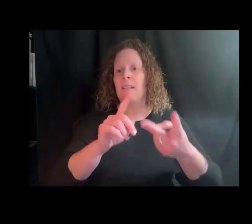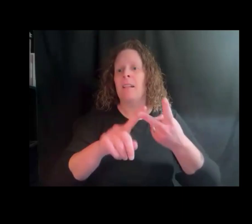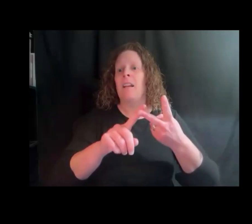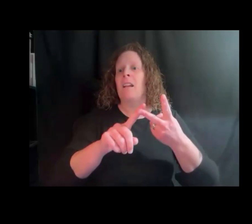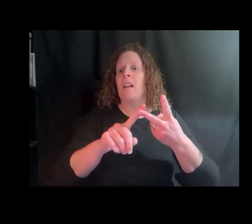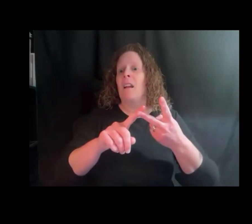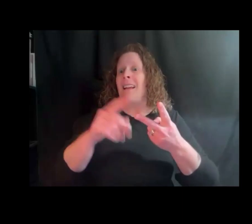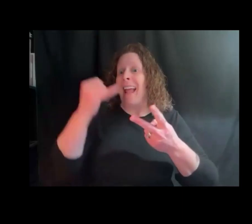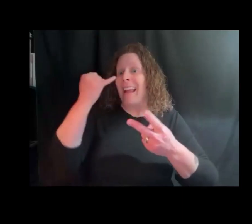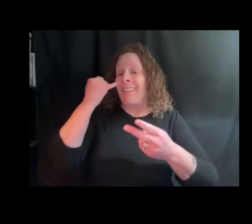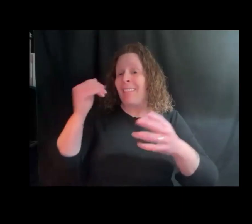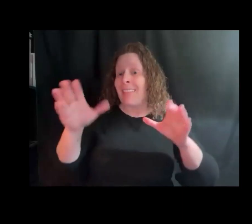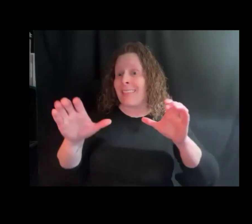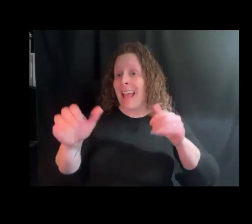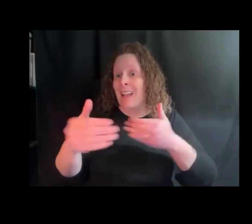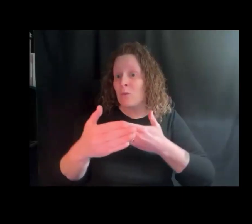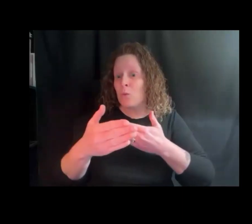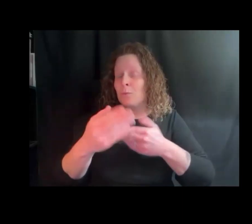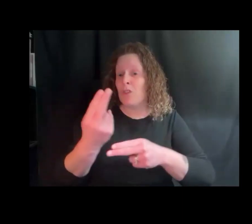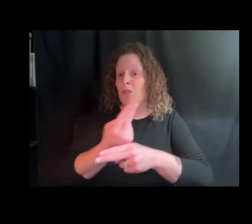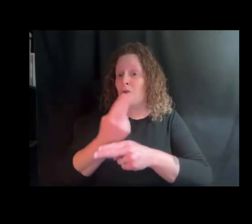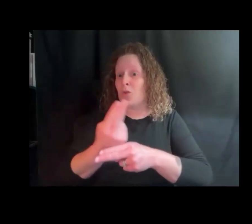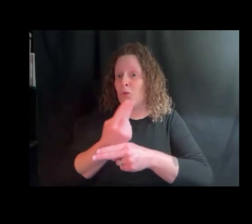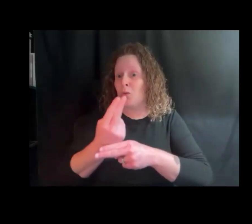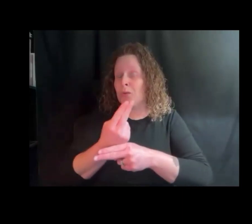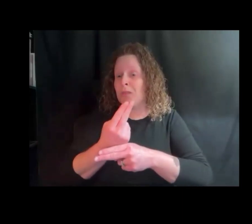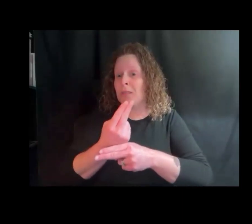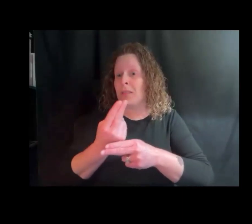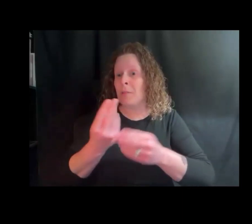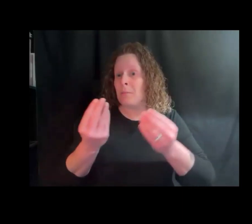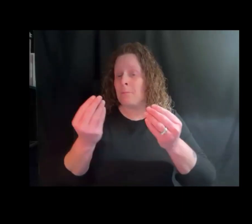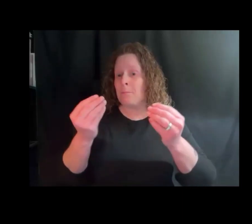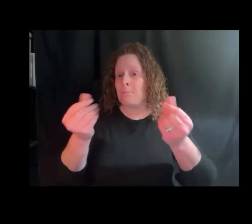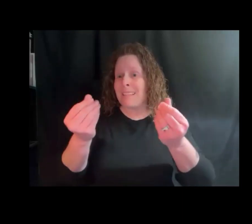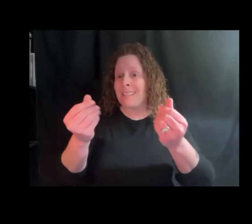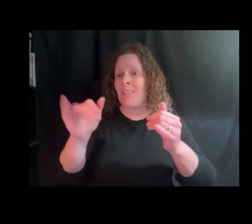just the words they're hearing but they sign the information that's being presented right?